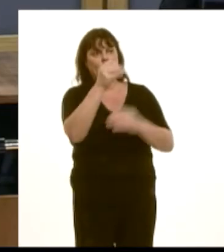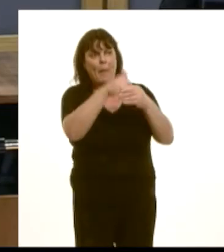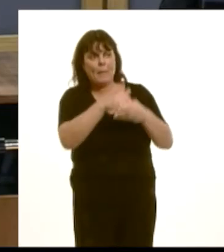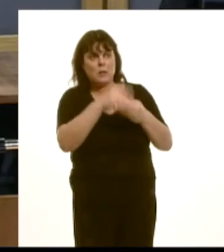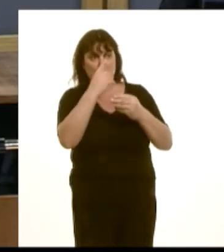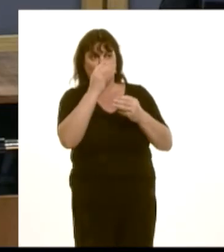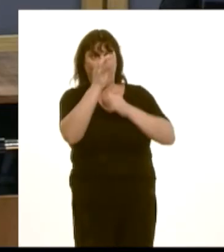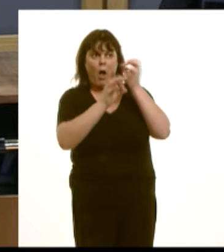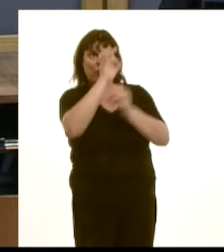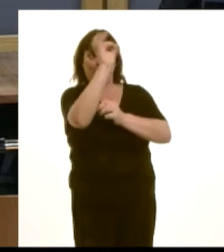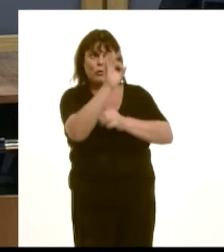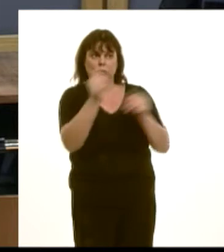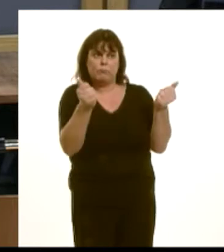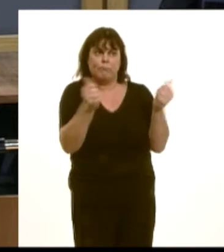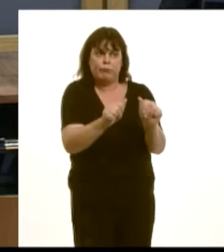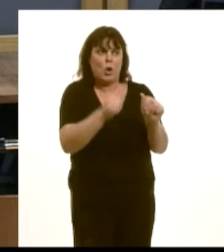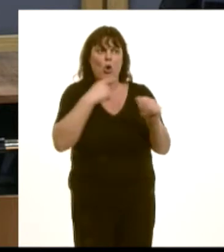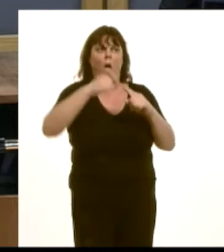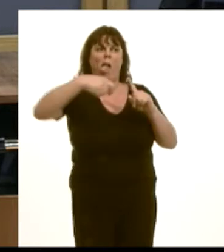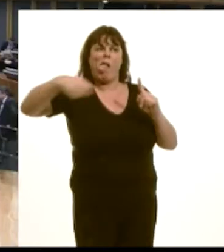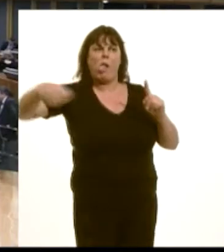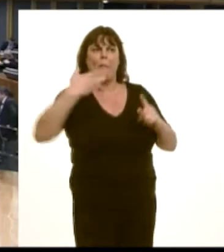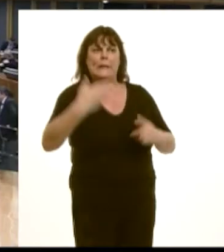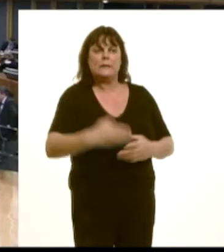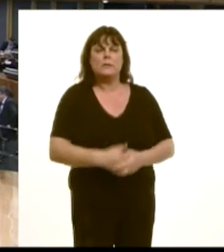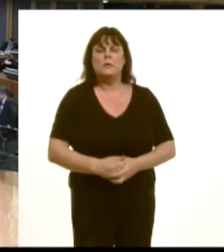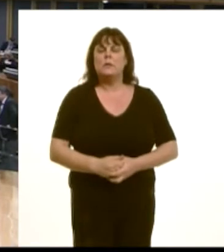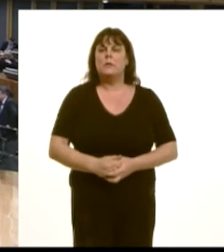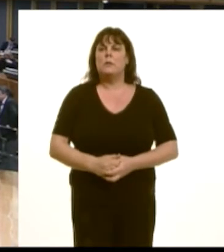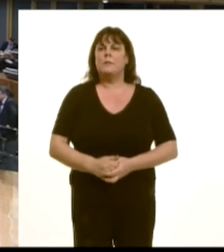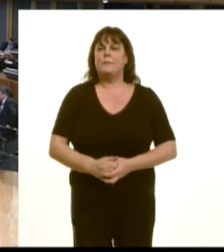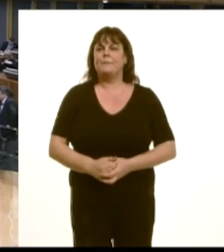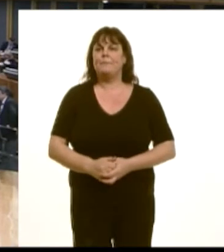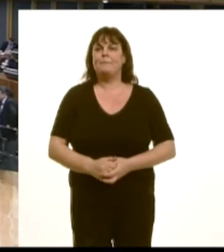questions, please? John Griffiths: 5. Will the First Minister